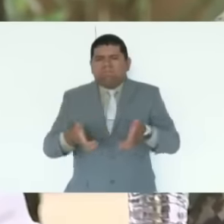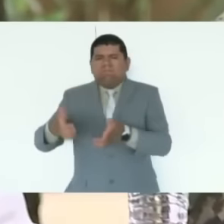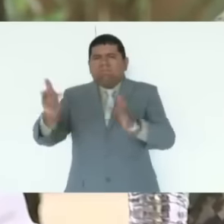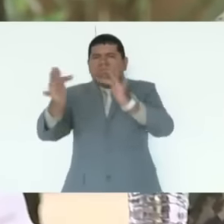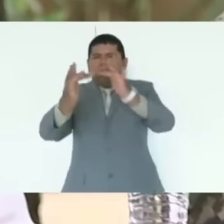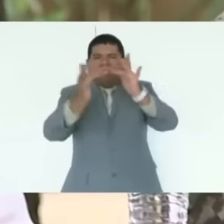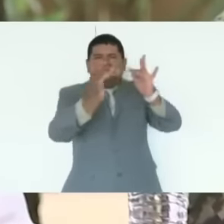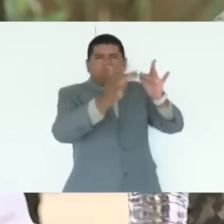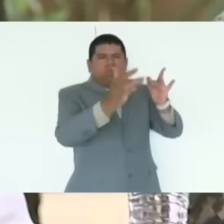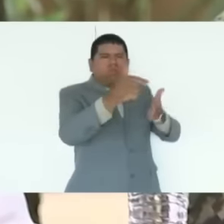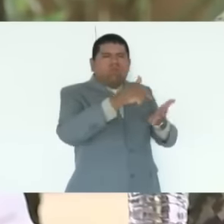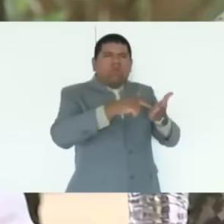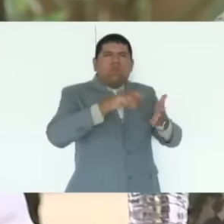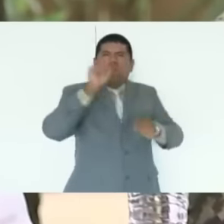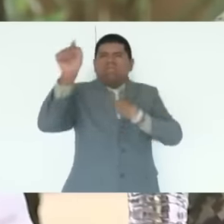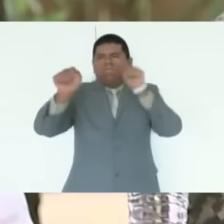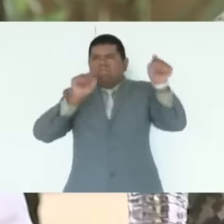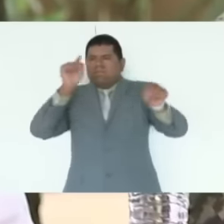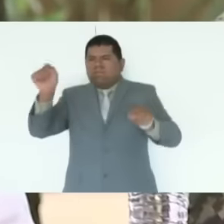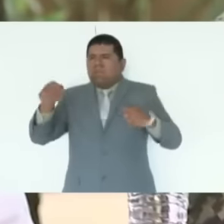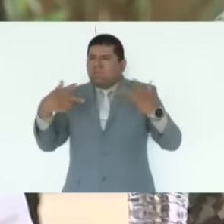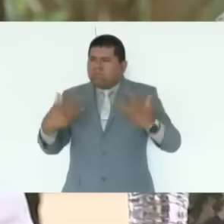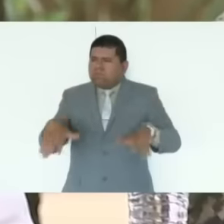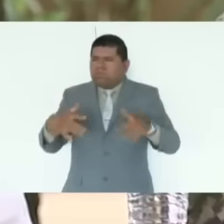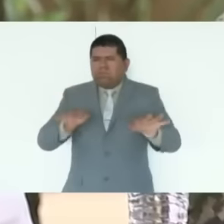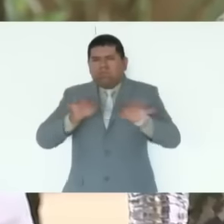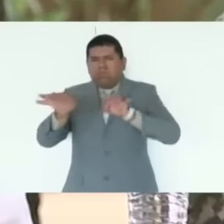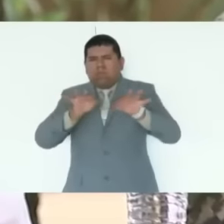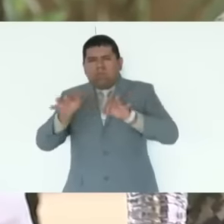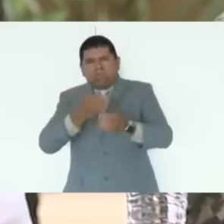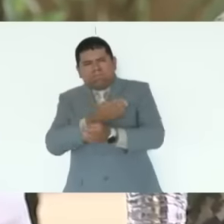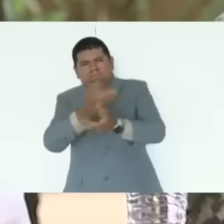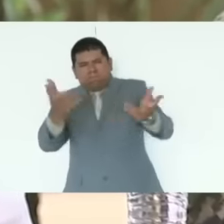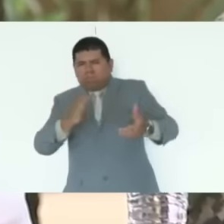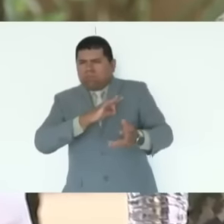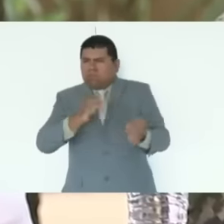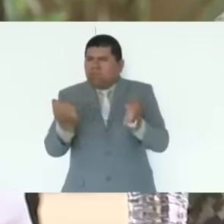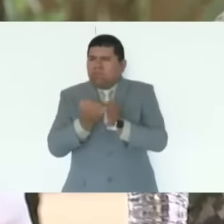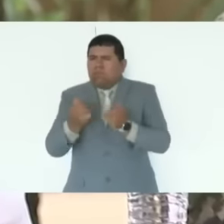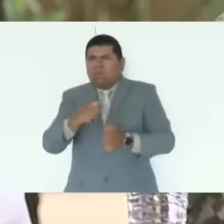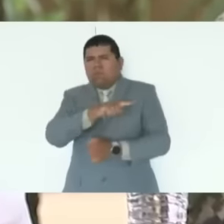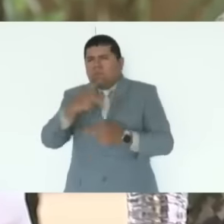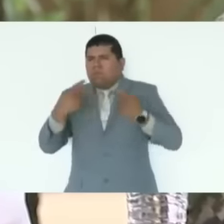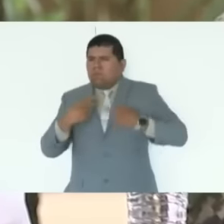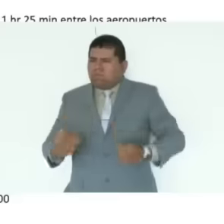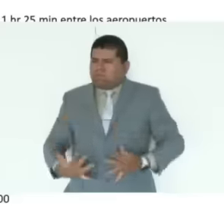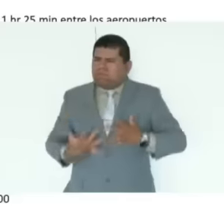to the communities, generating job opportunities and promoting the social well-being of the region in